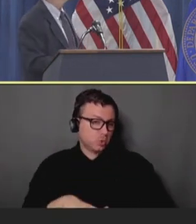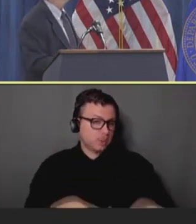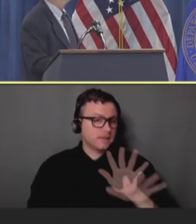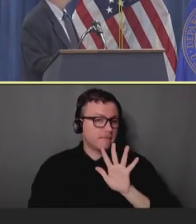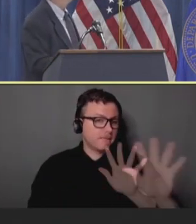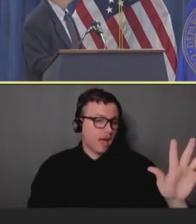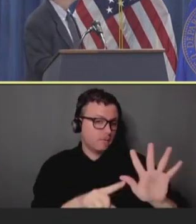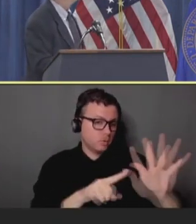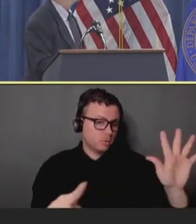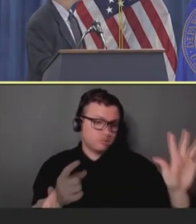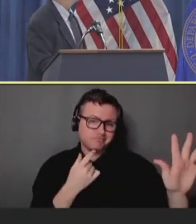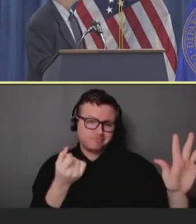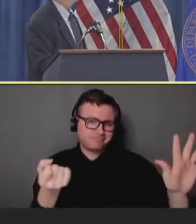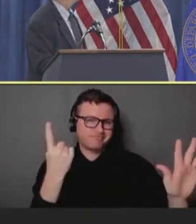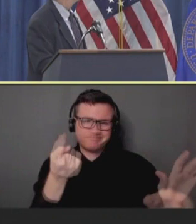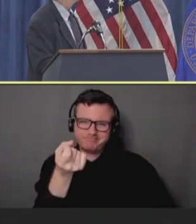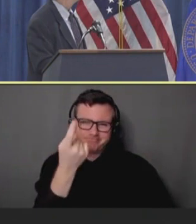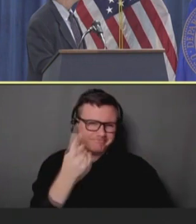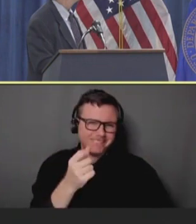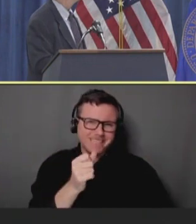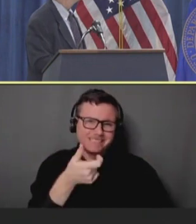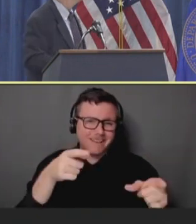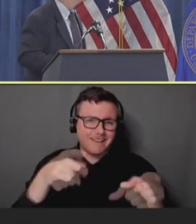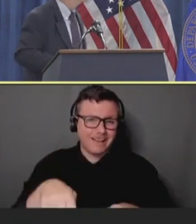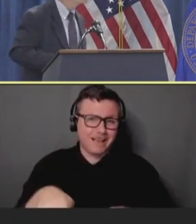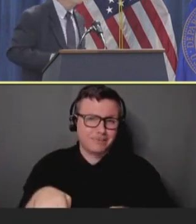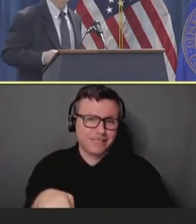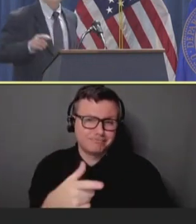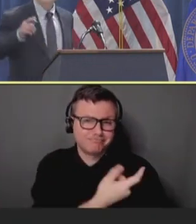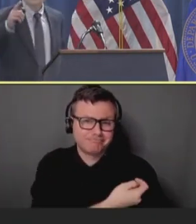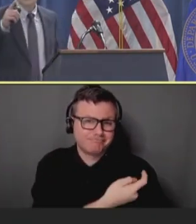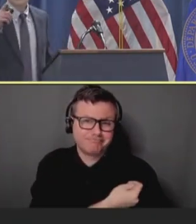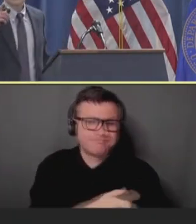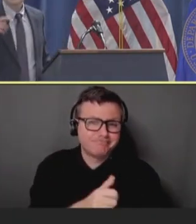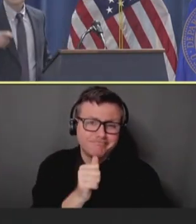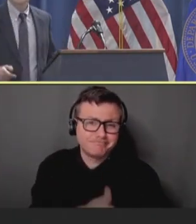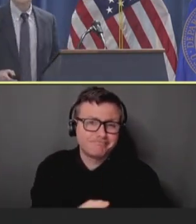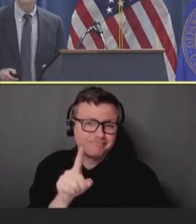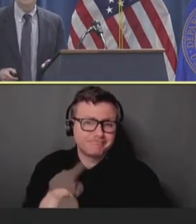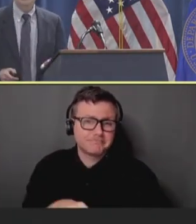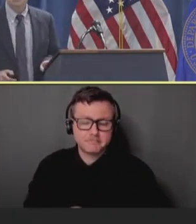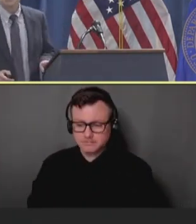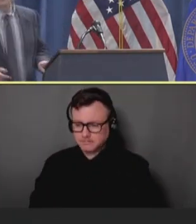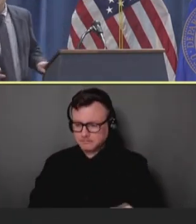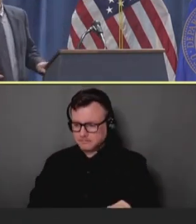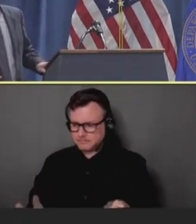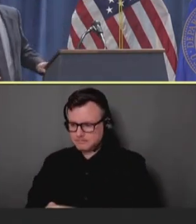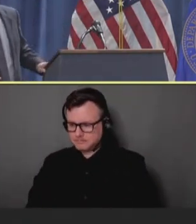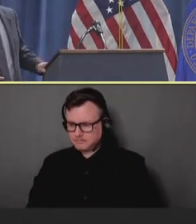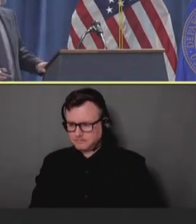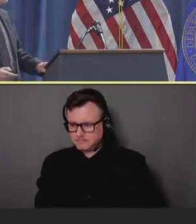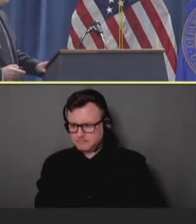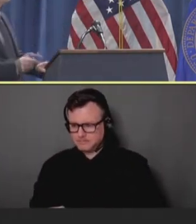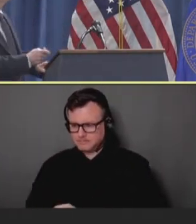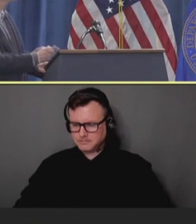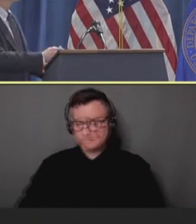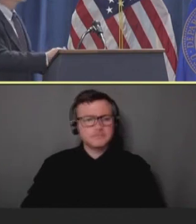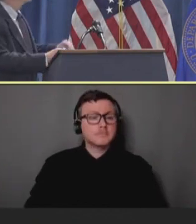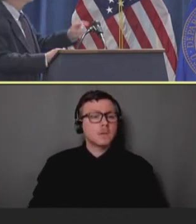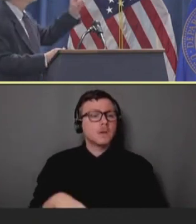Now, let me go back a little bit if I could. All right, this, doctor, looks to your question.